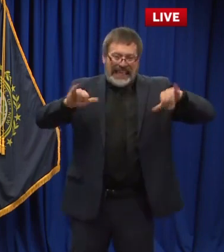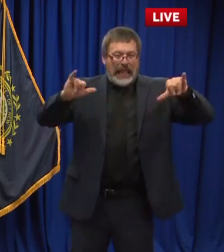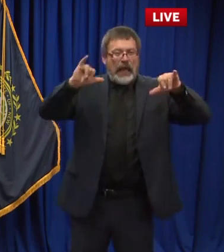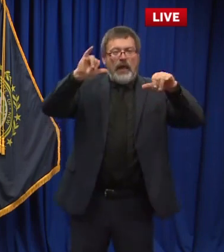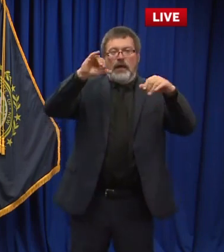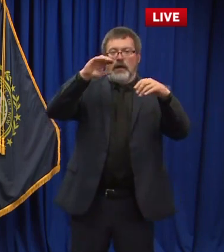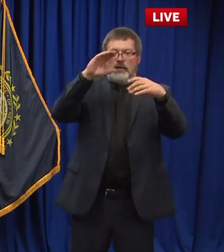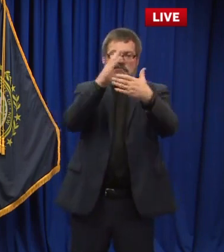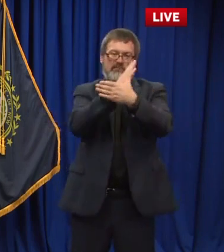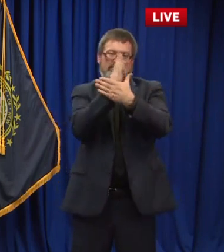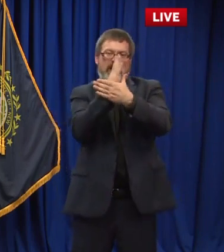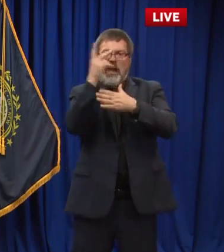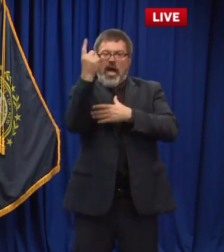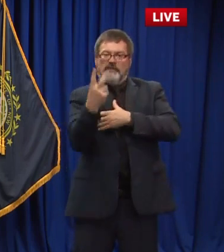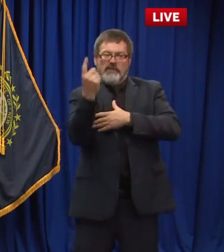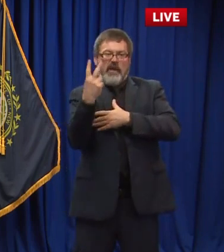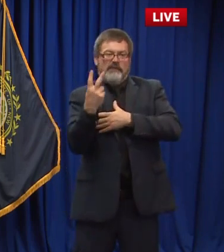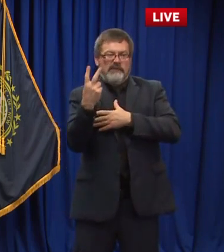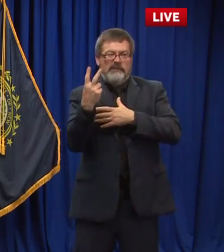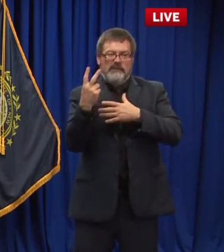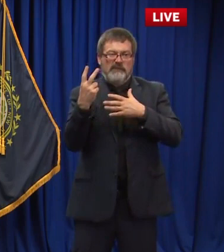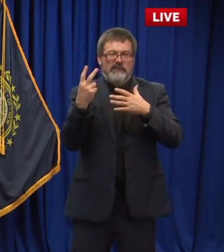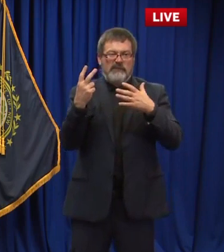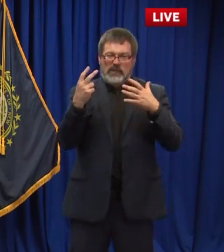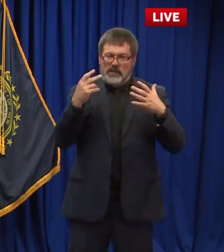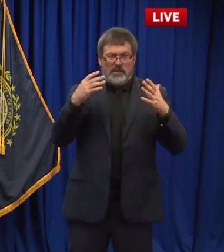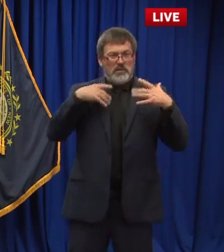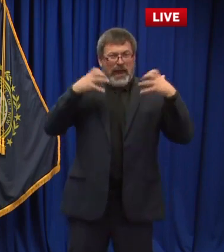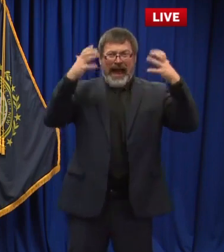WE ARE IN THE MIDDLE OF A LONG MARATHON.